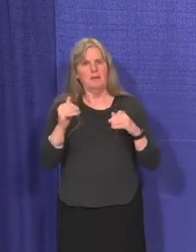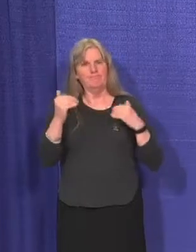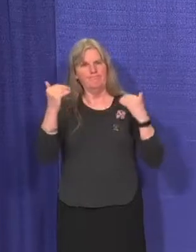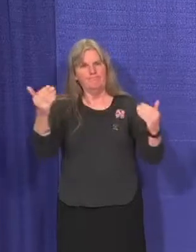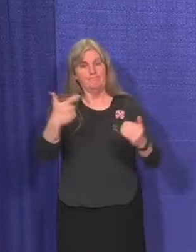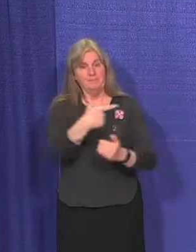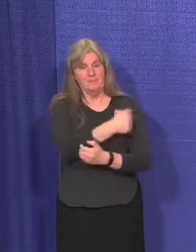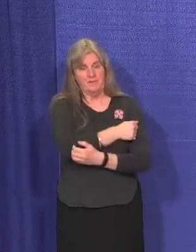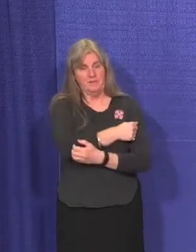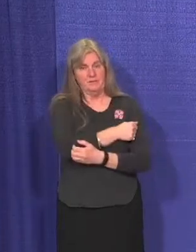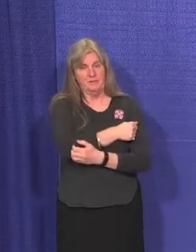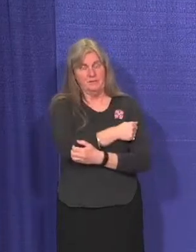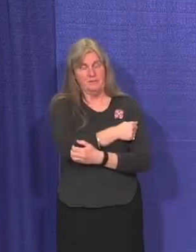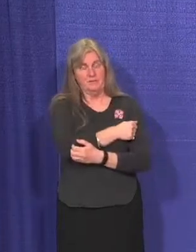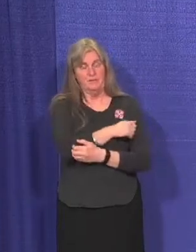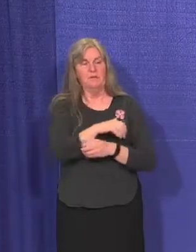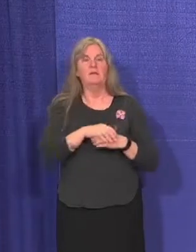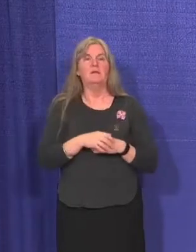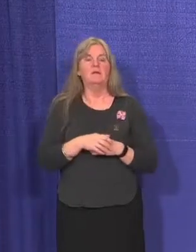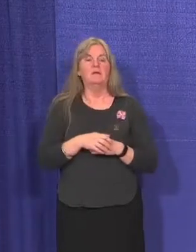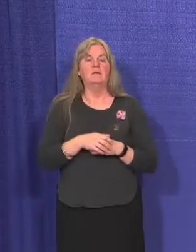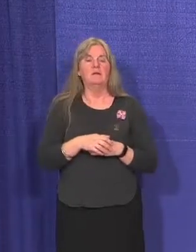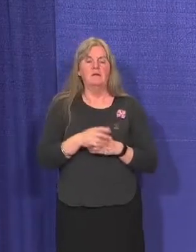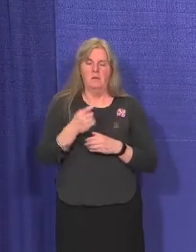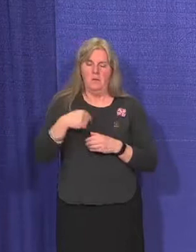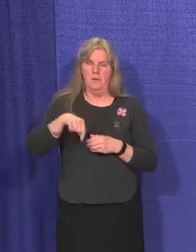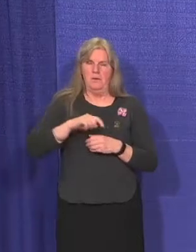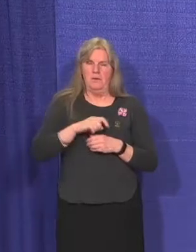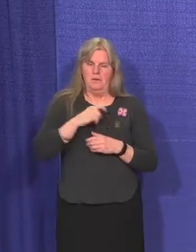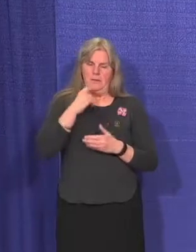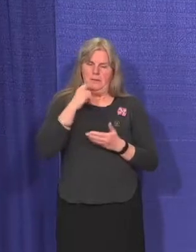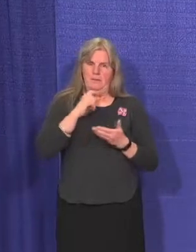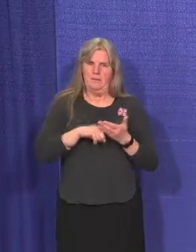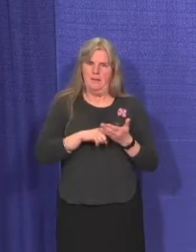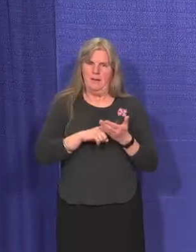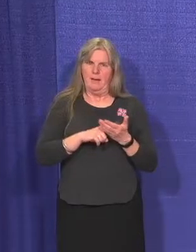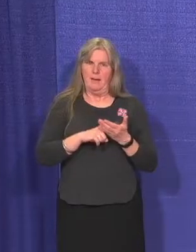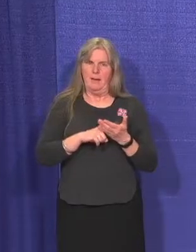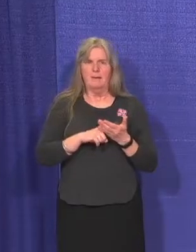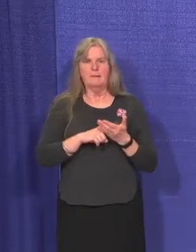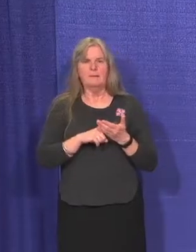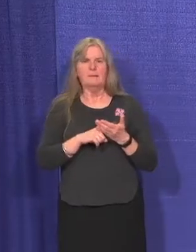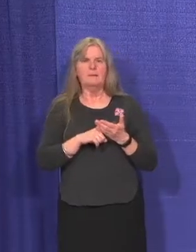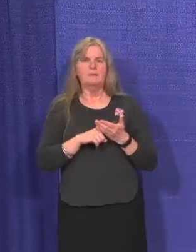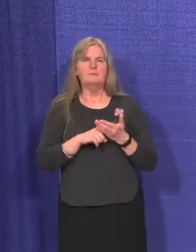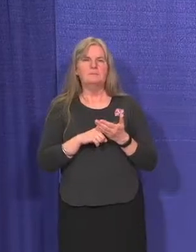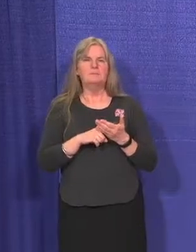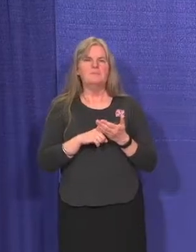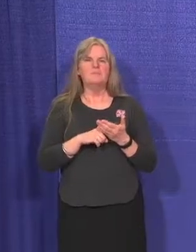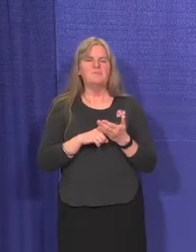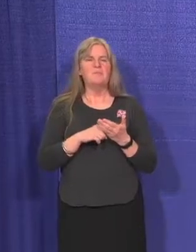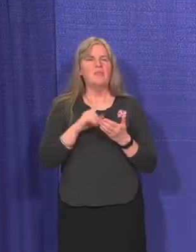And that was based on the allegations we had when they had